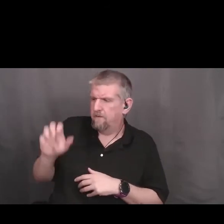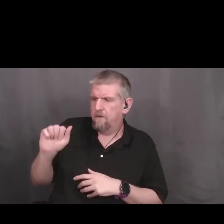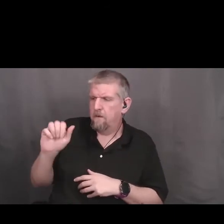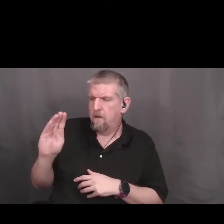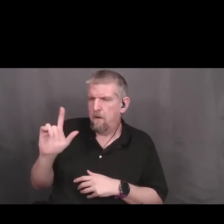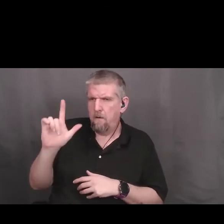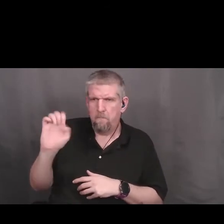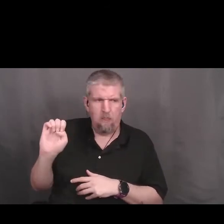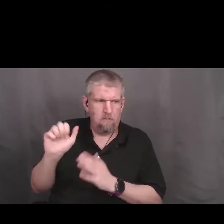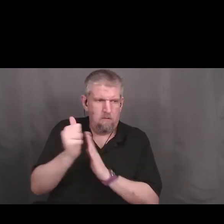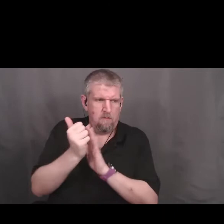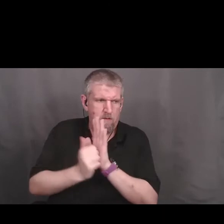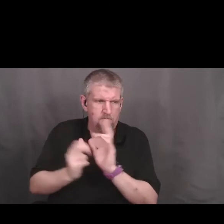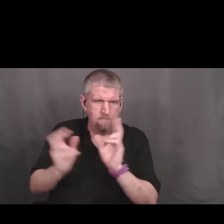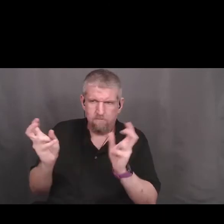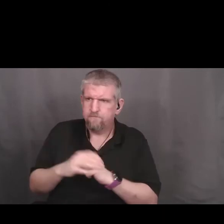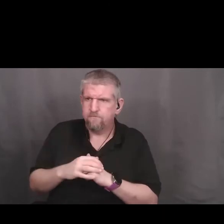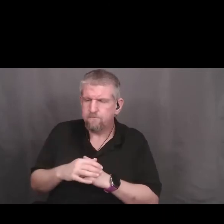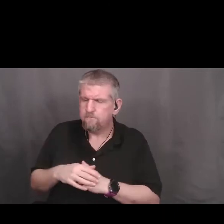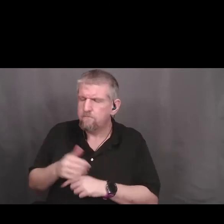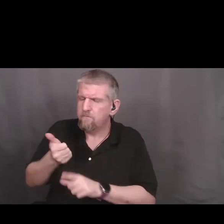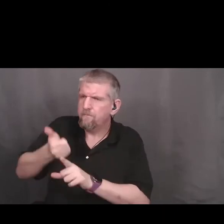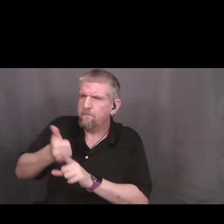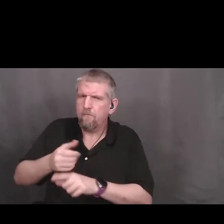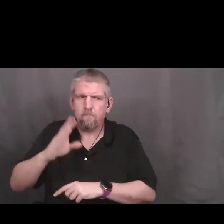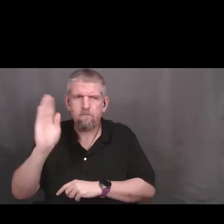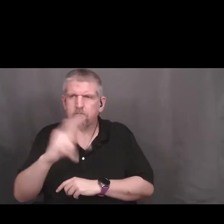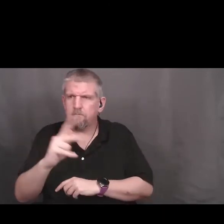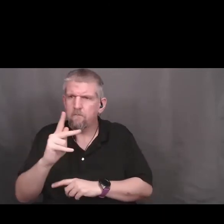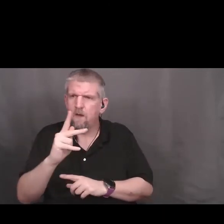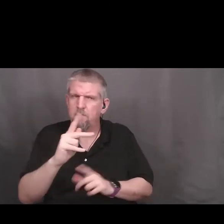So, these are bank accounts that can help for you